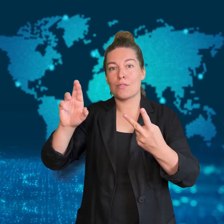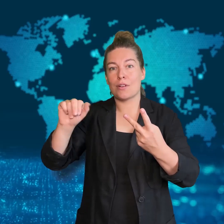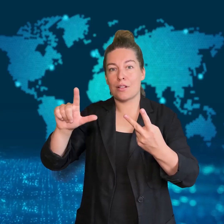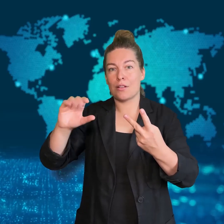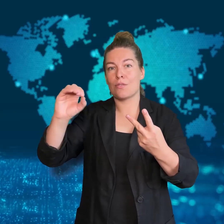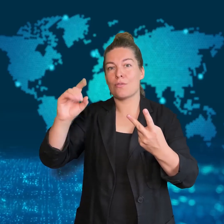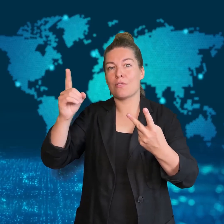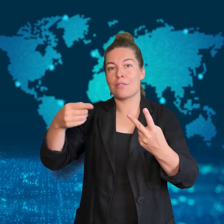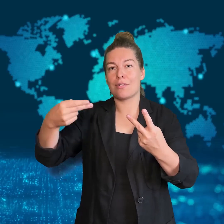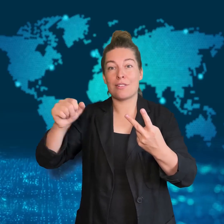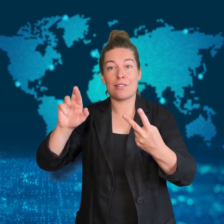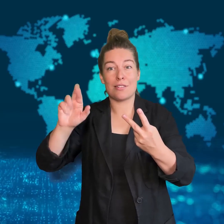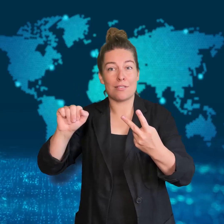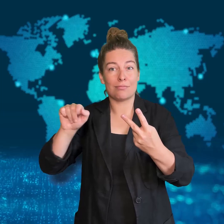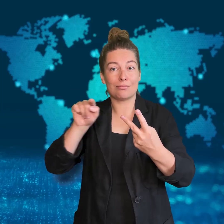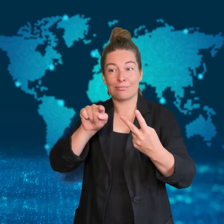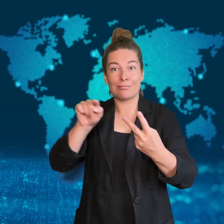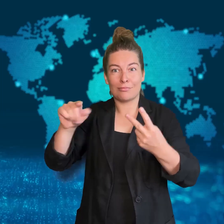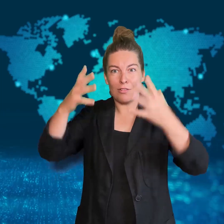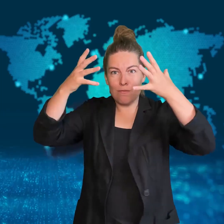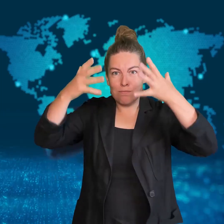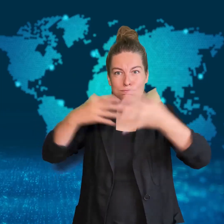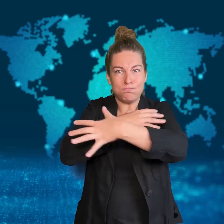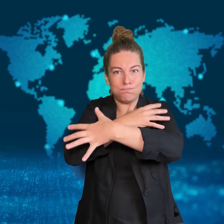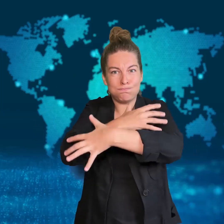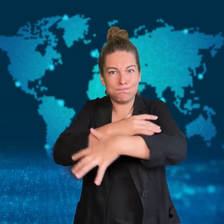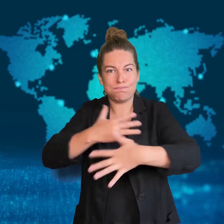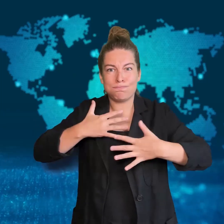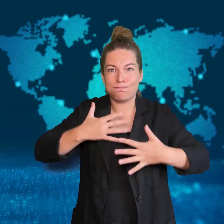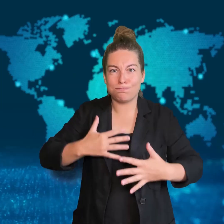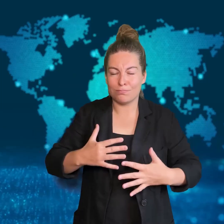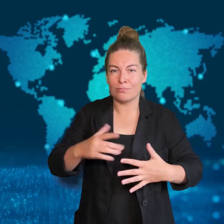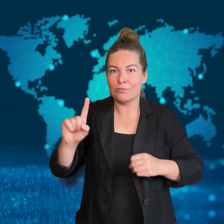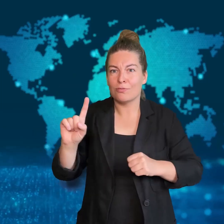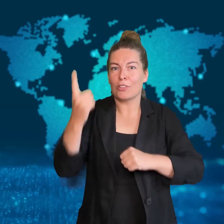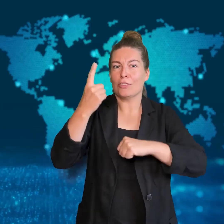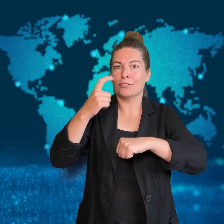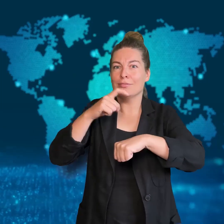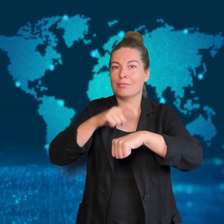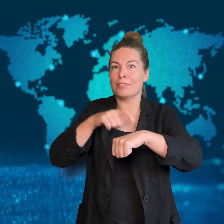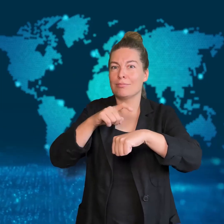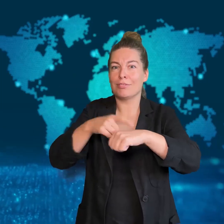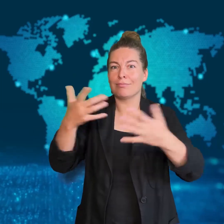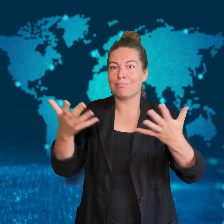conduct their first spacewalk when they dropped the bag outside